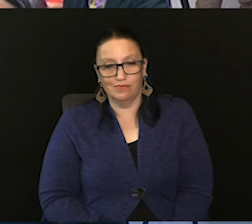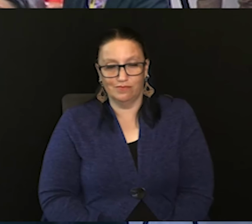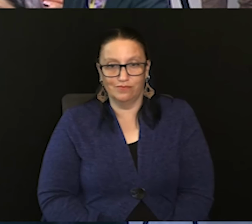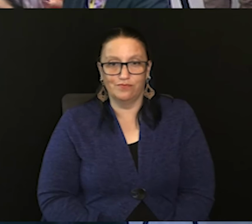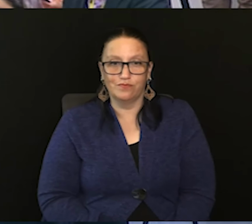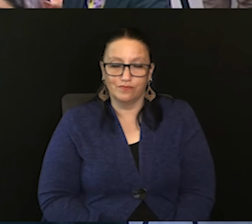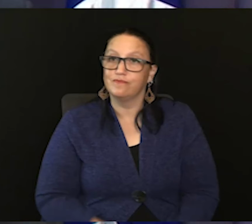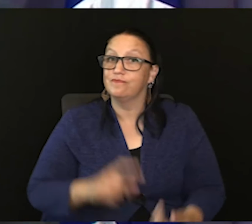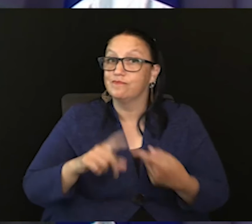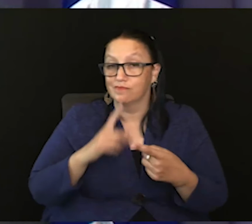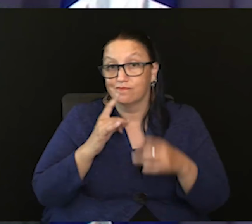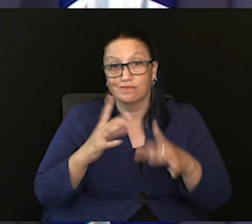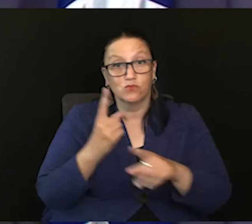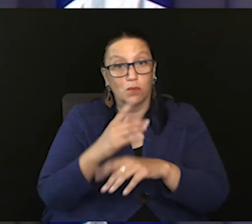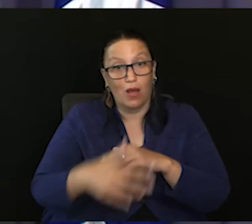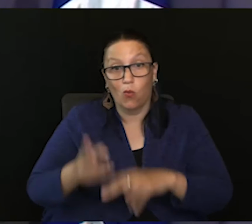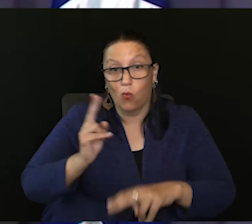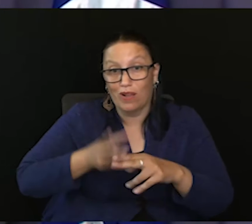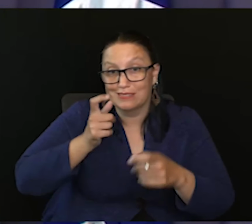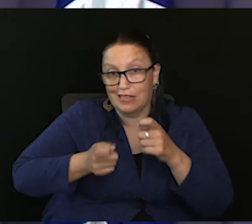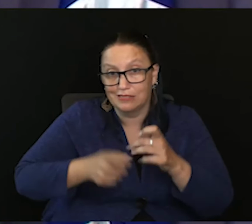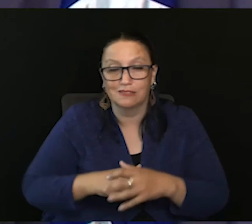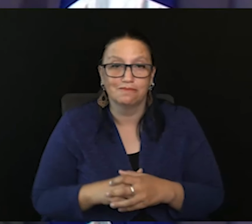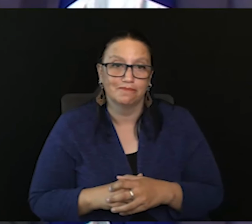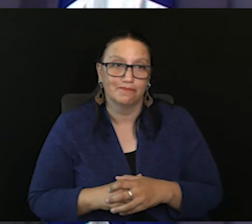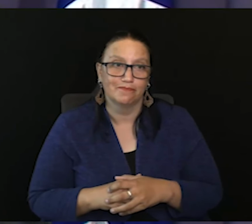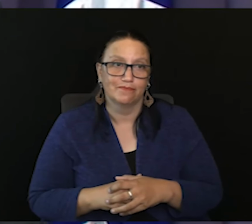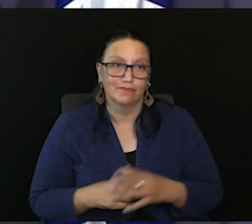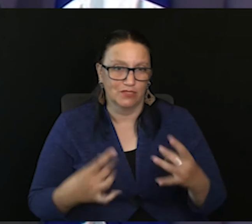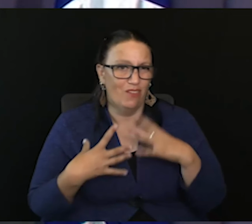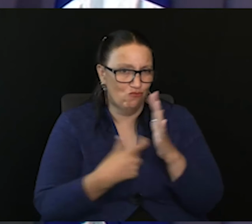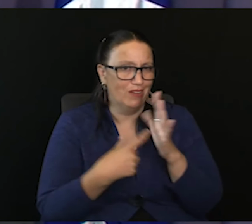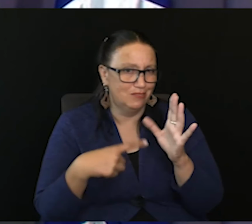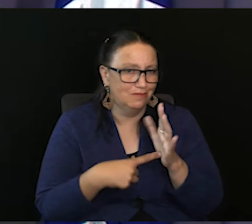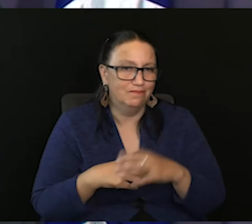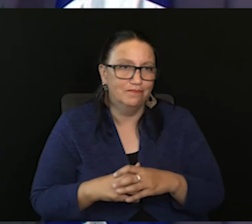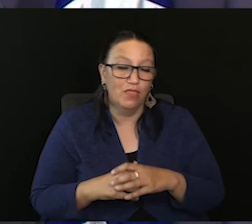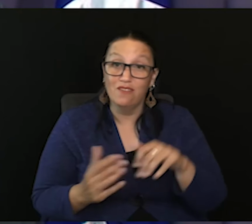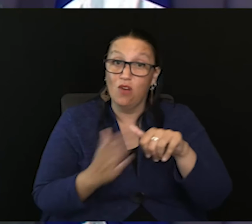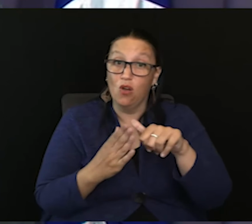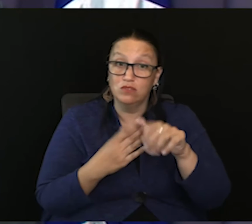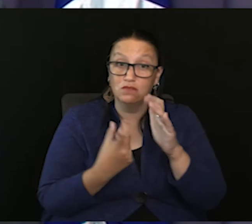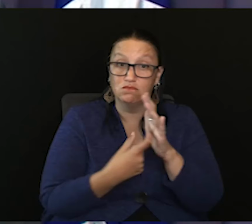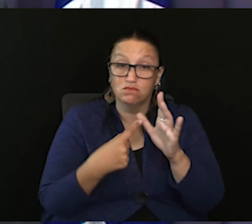Well, I'll start with the discussion about RATs, and so I should remind you that the first rapid antigen